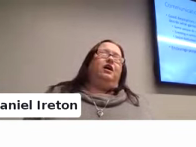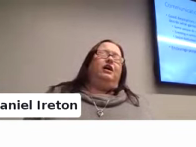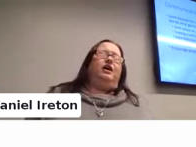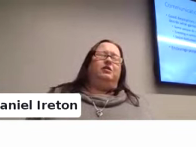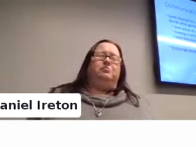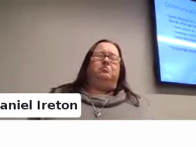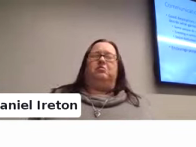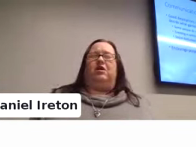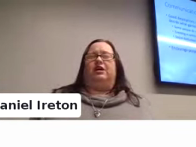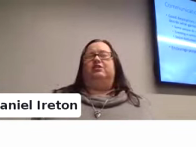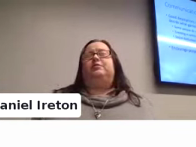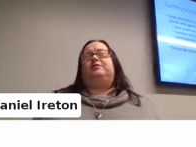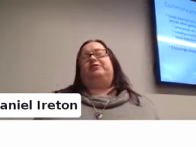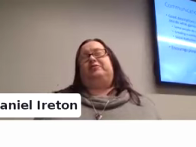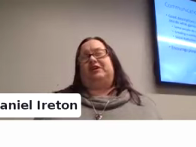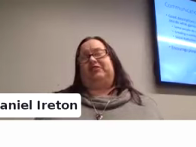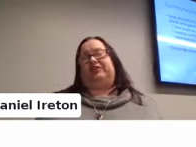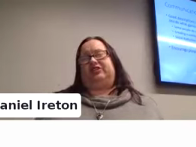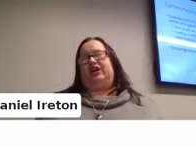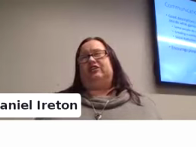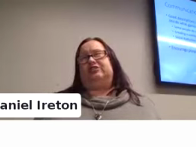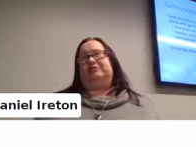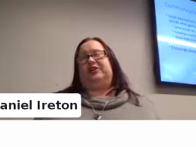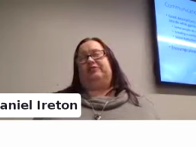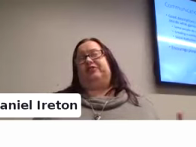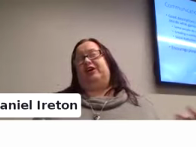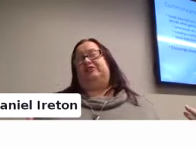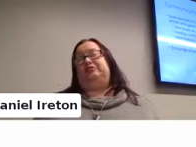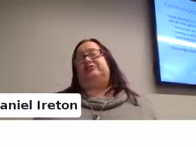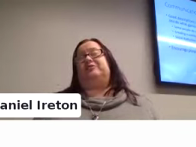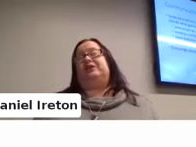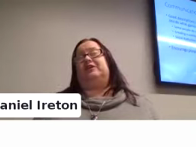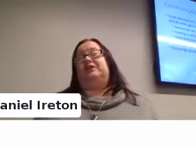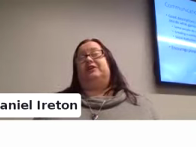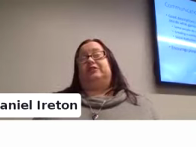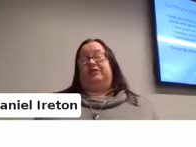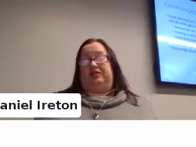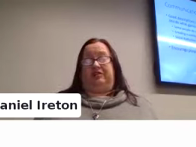Might not work for someone who is autistic.